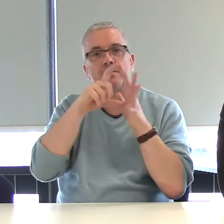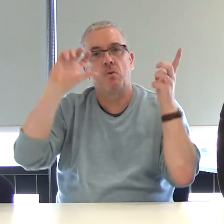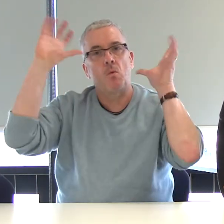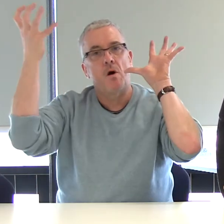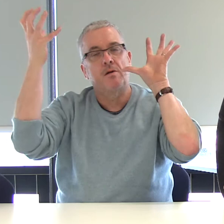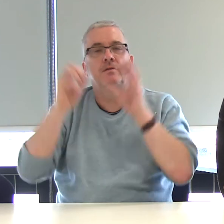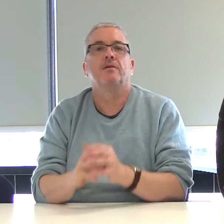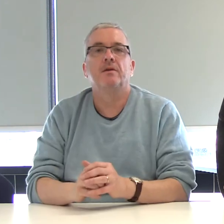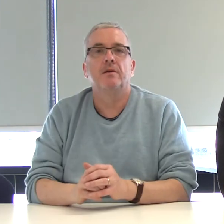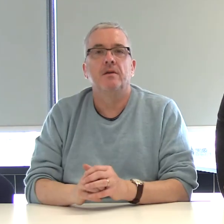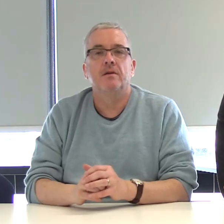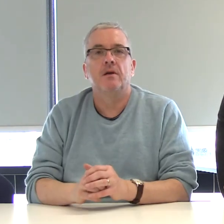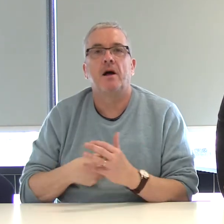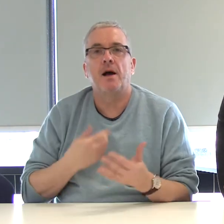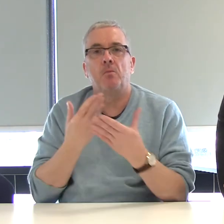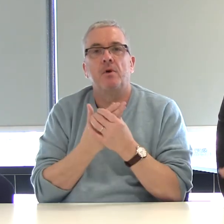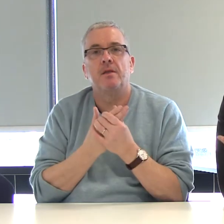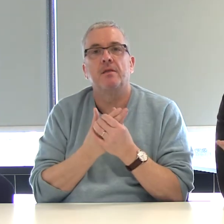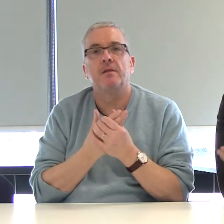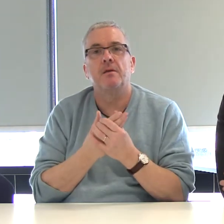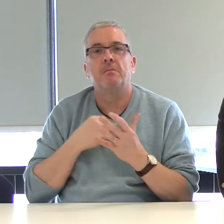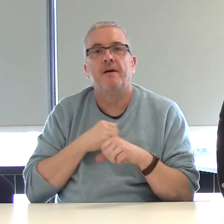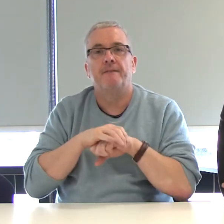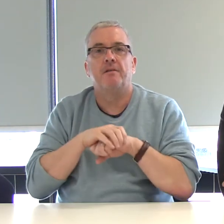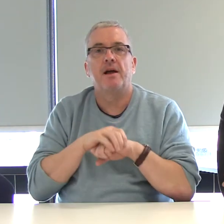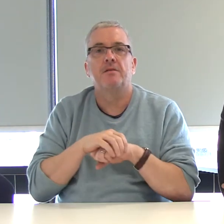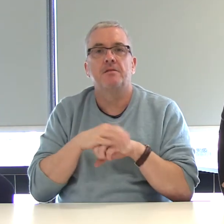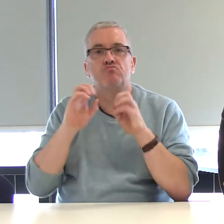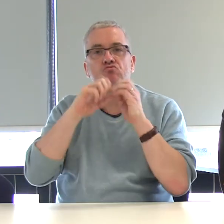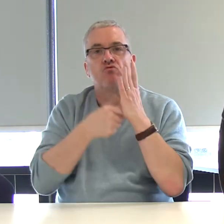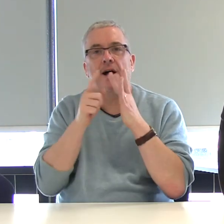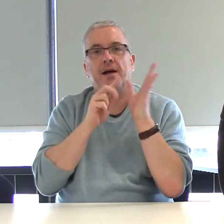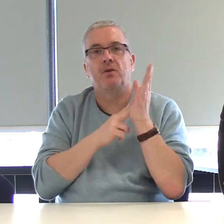And I'm with my colleague Brian who is the chair of QUAD